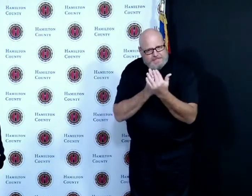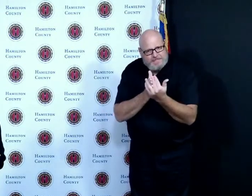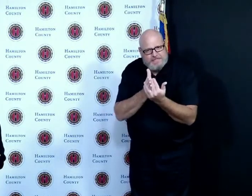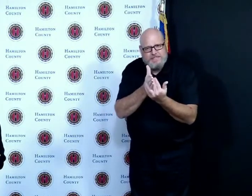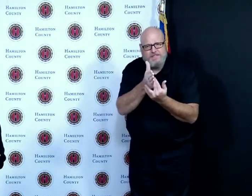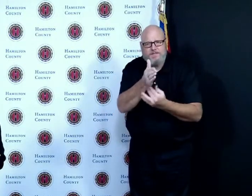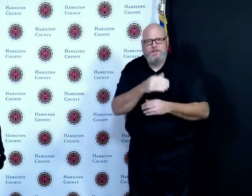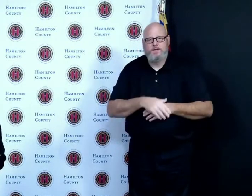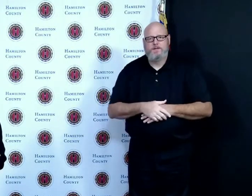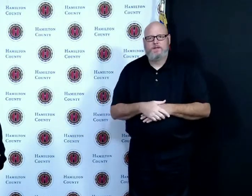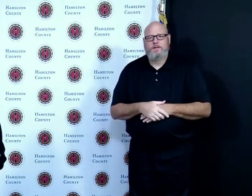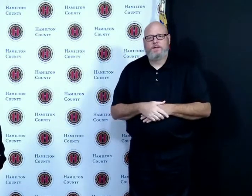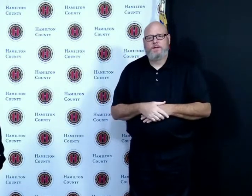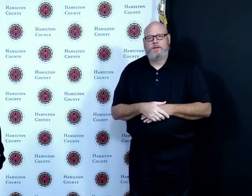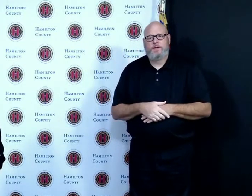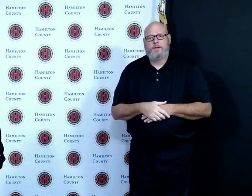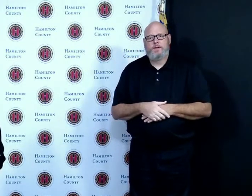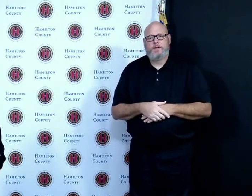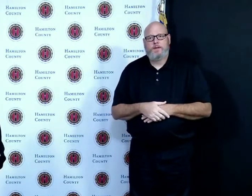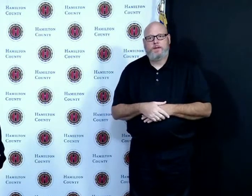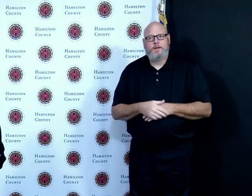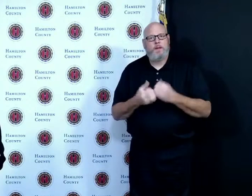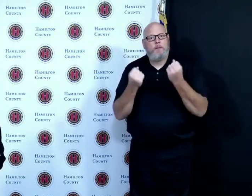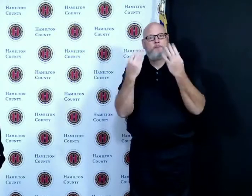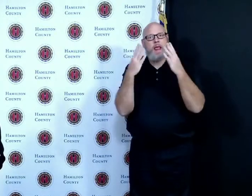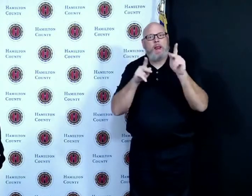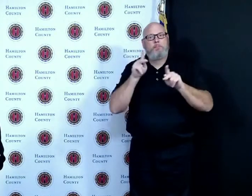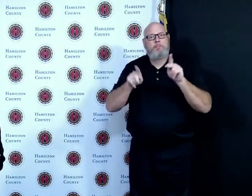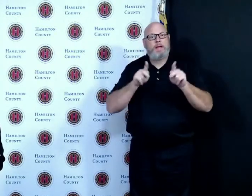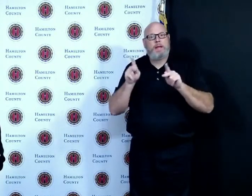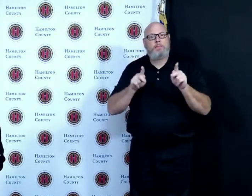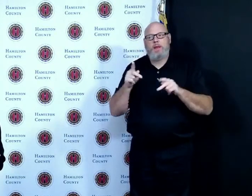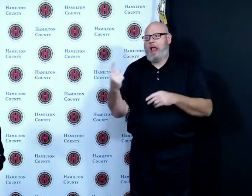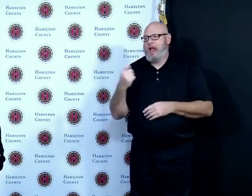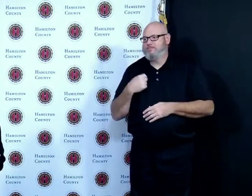as more and more people get vaccinated uh those restrictions hopefully will go down